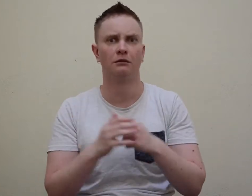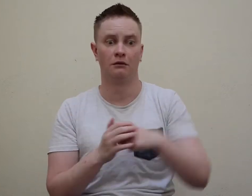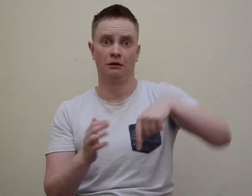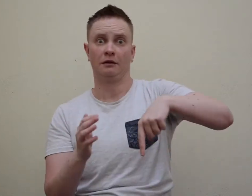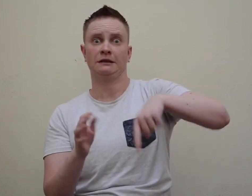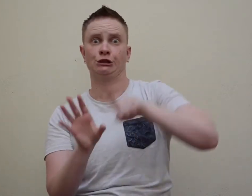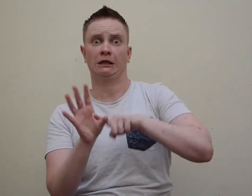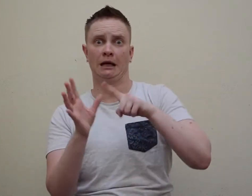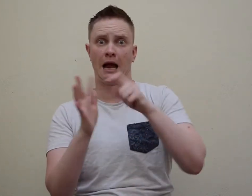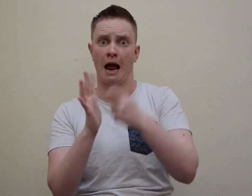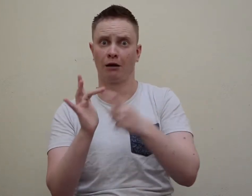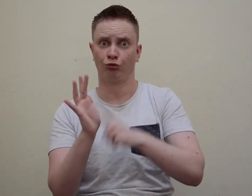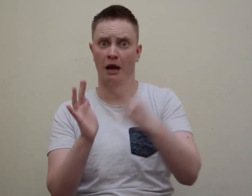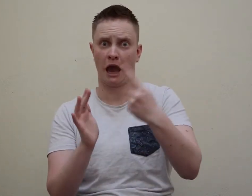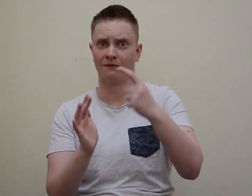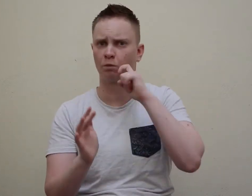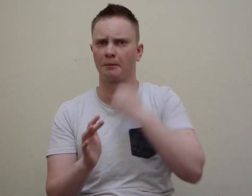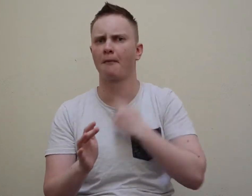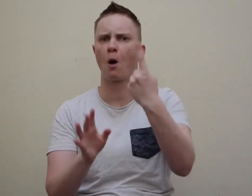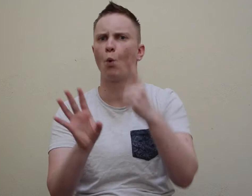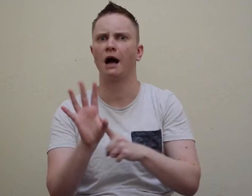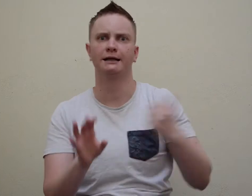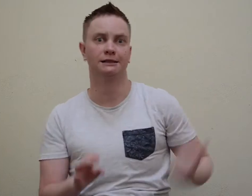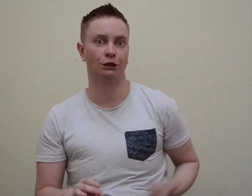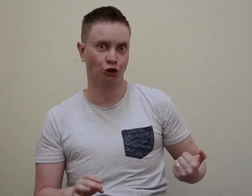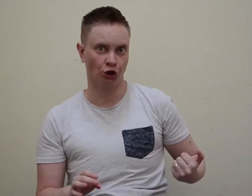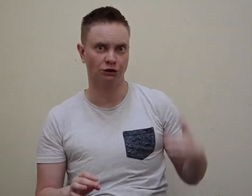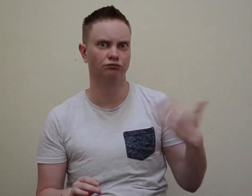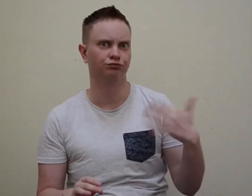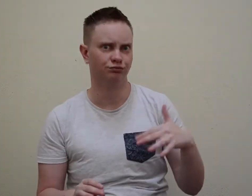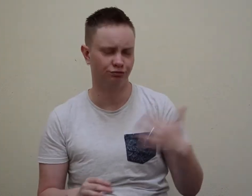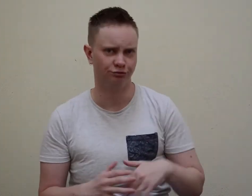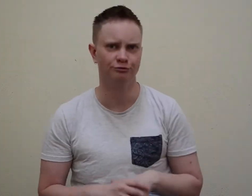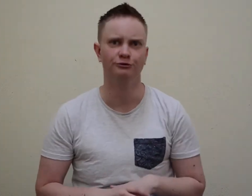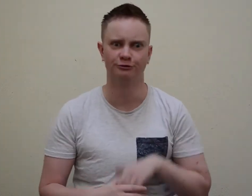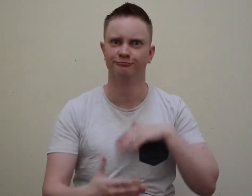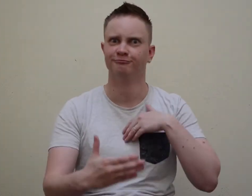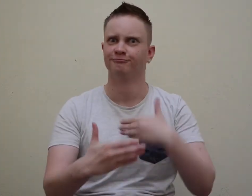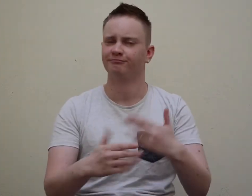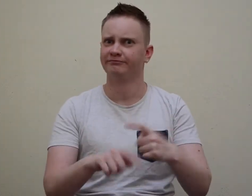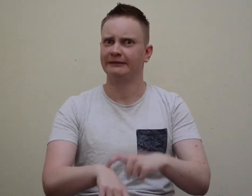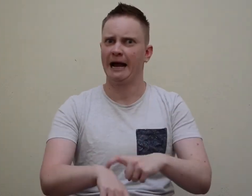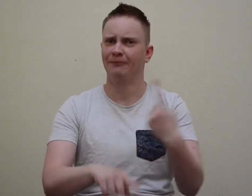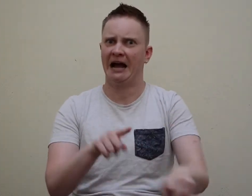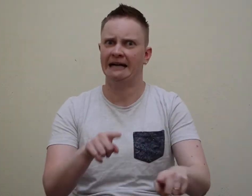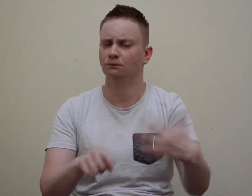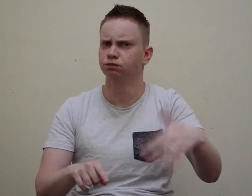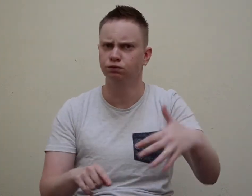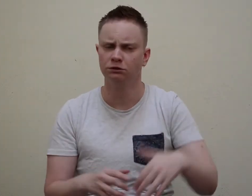it must have been a big year. In April, this year, on the 11th, it'll be a year since I had my first testosterone shot,